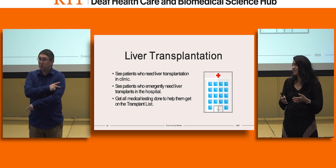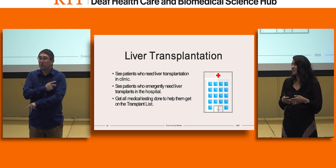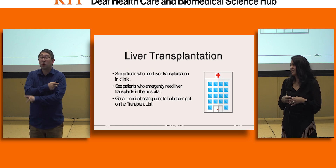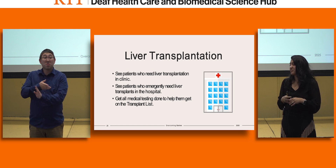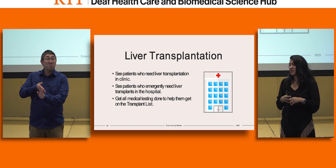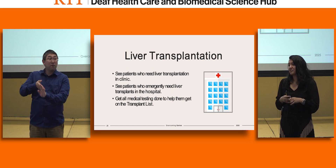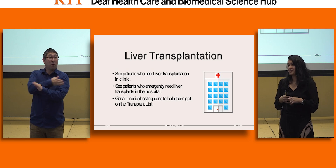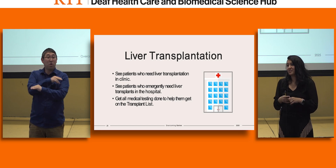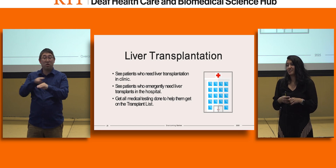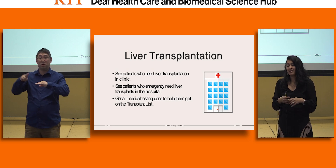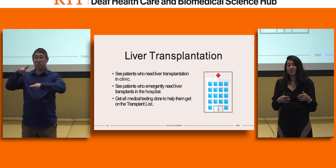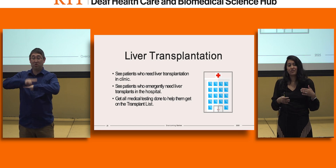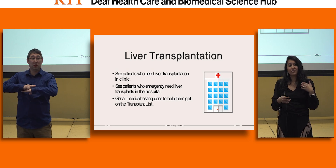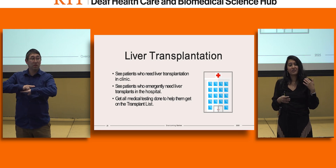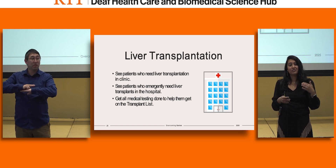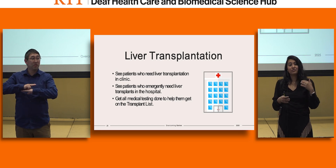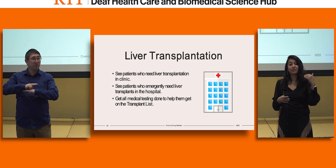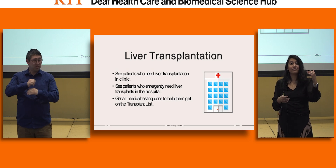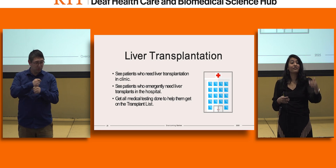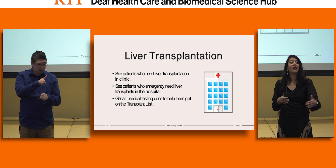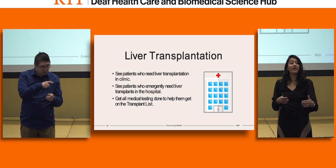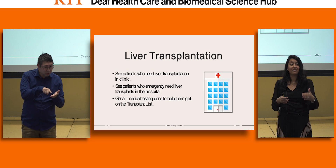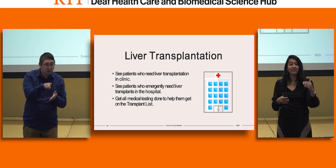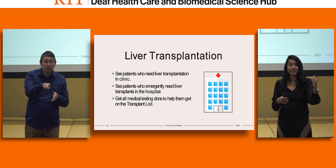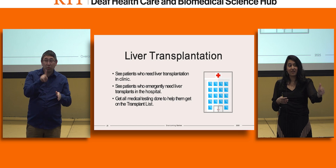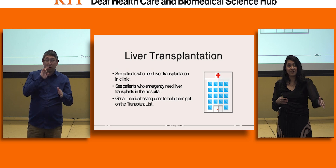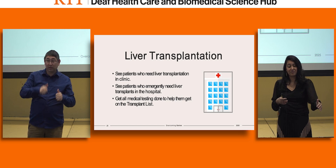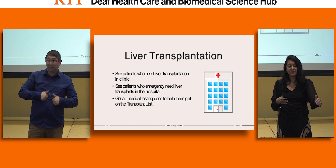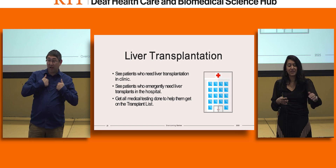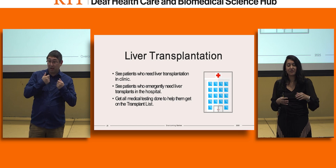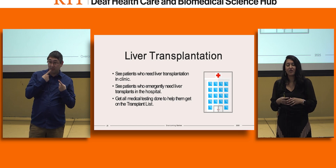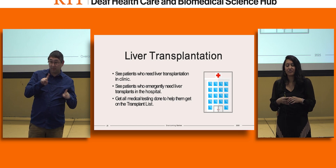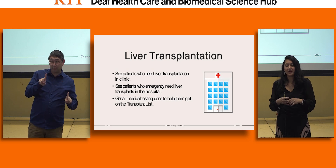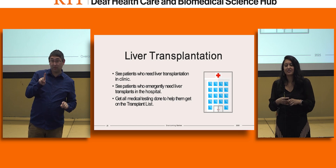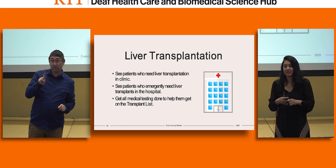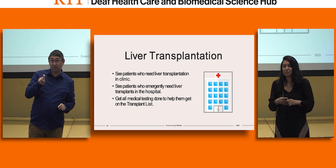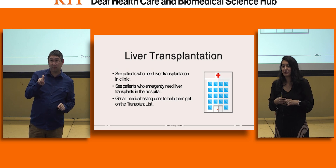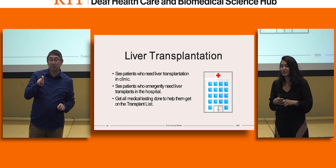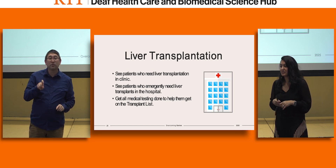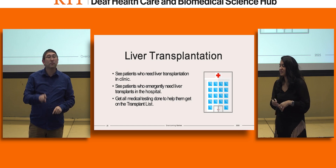to make sure that they are going to survive being on that table.